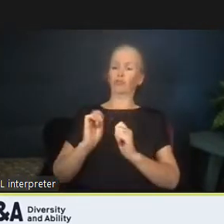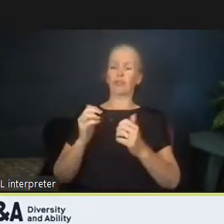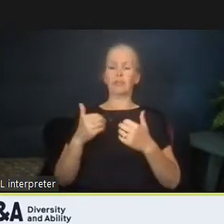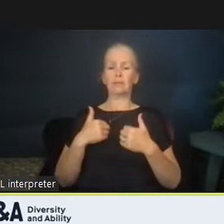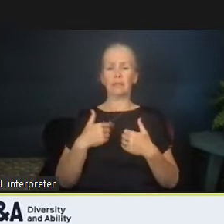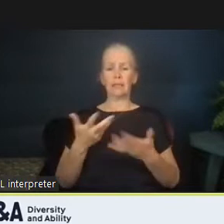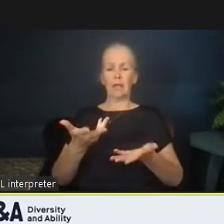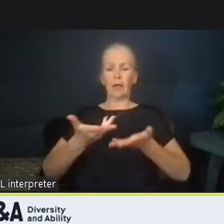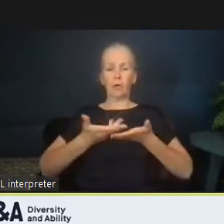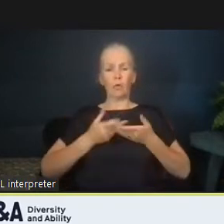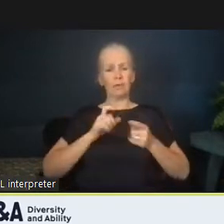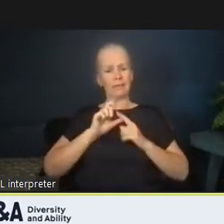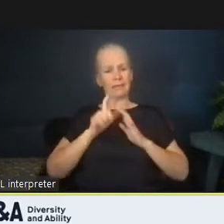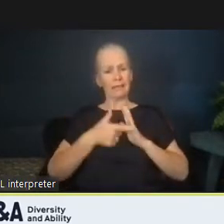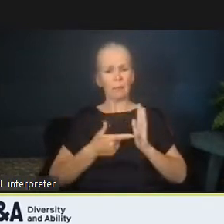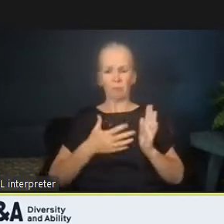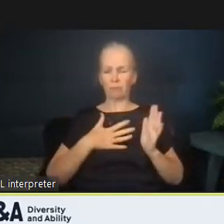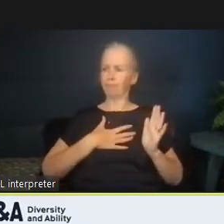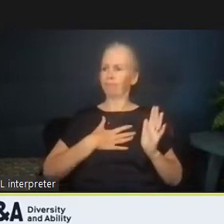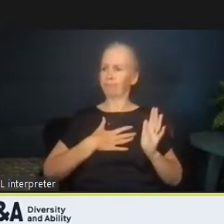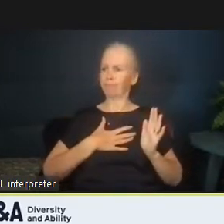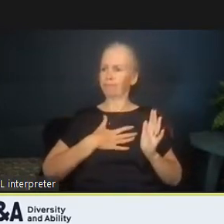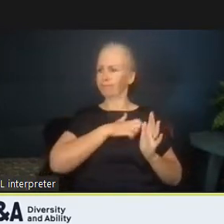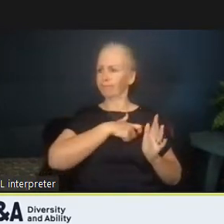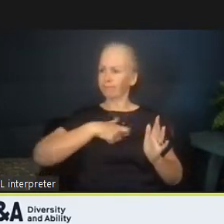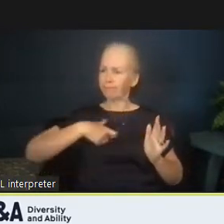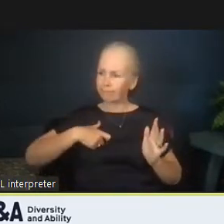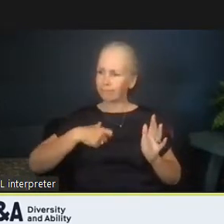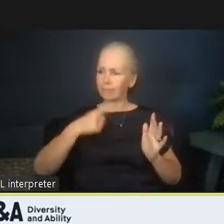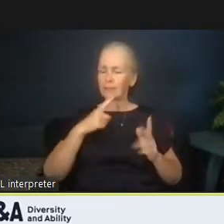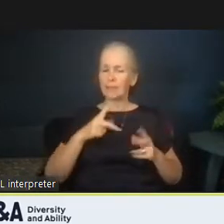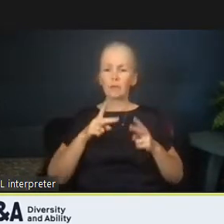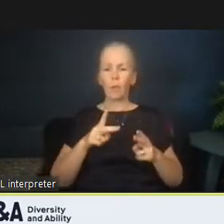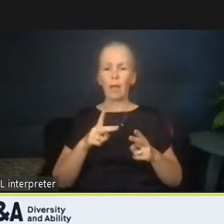causes the disablement, the disabling factor, it is the way in which society was designed.